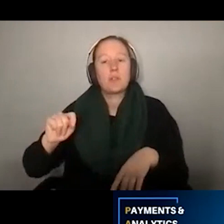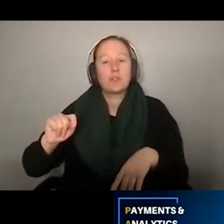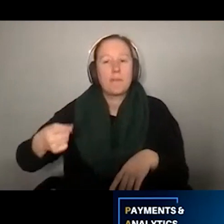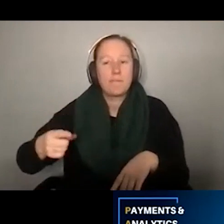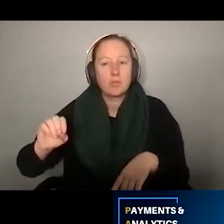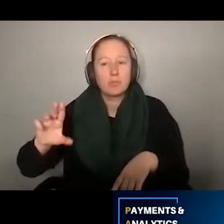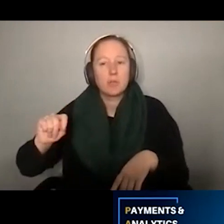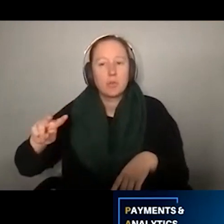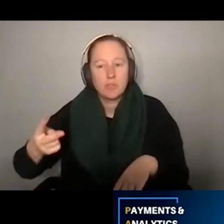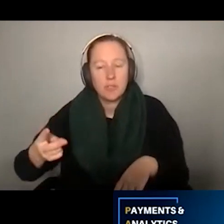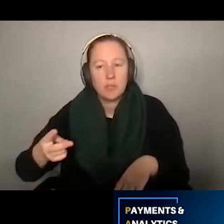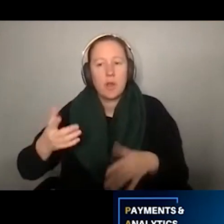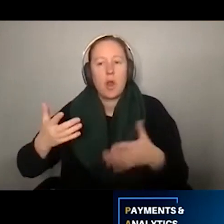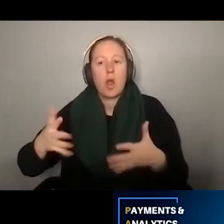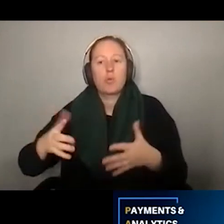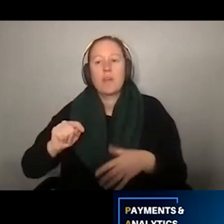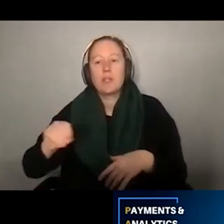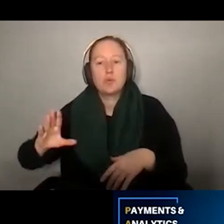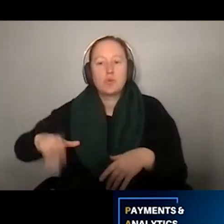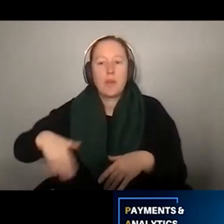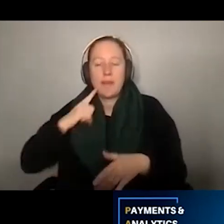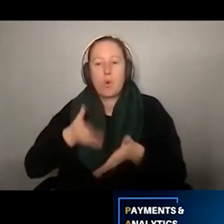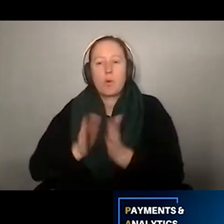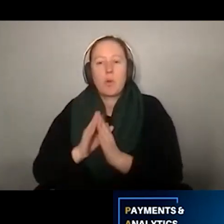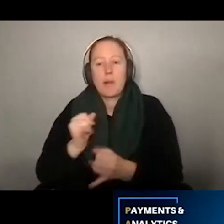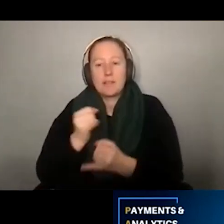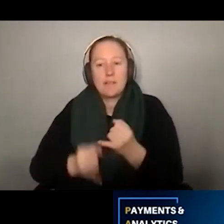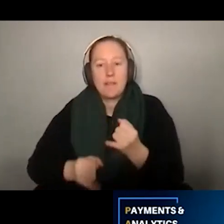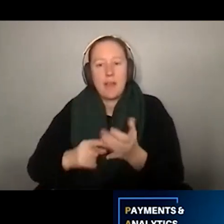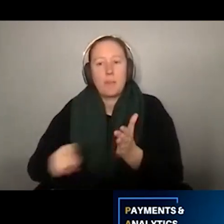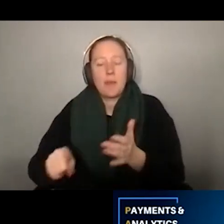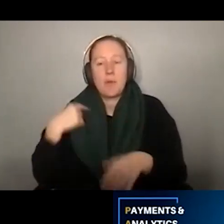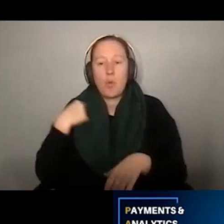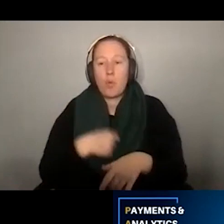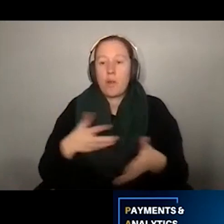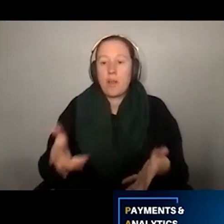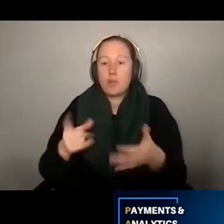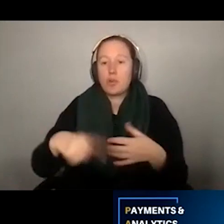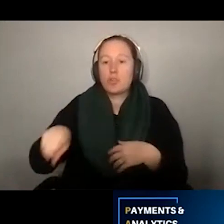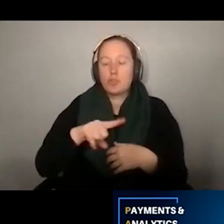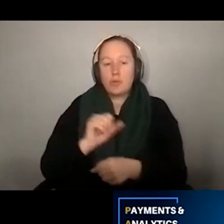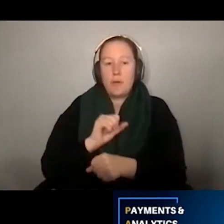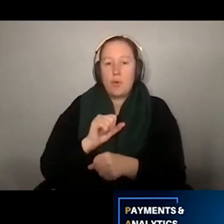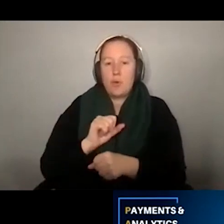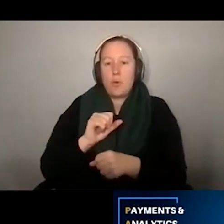it will already be too late to request that final payment. We encourage you to work through the analysis of what are